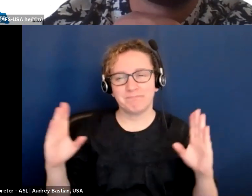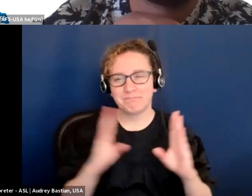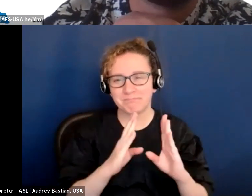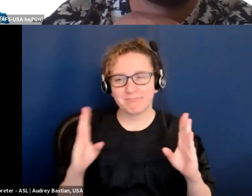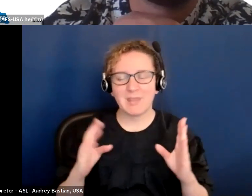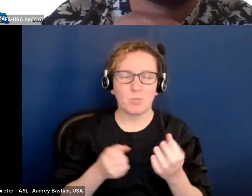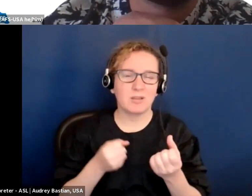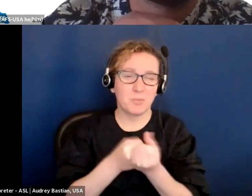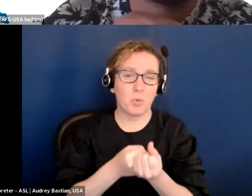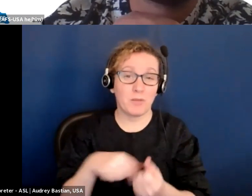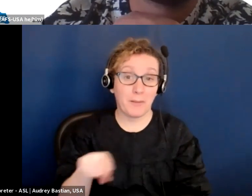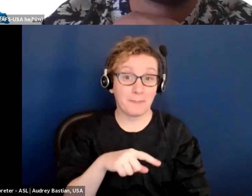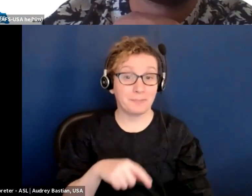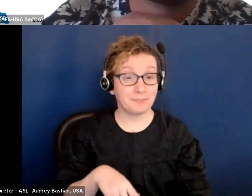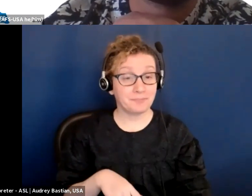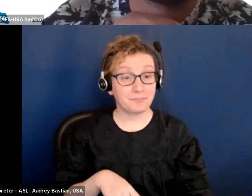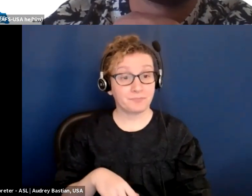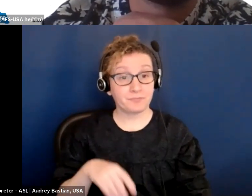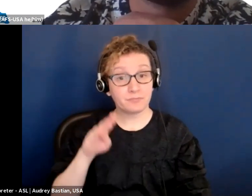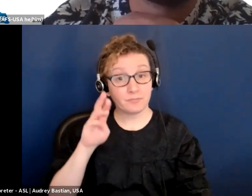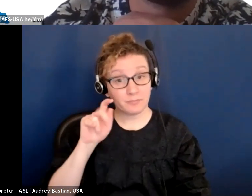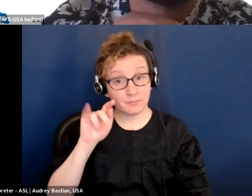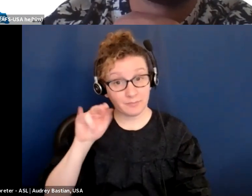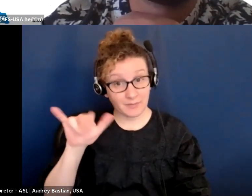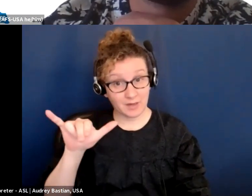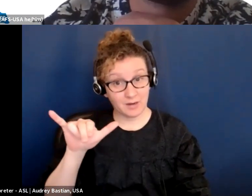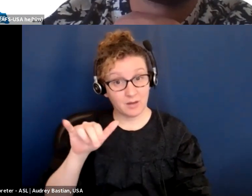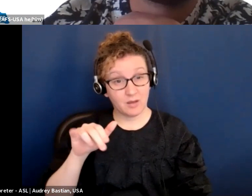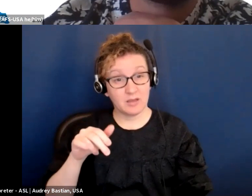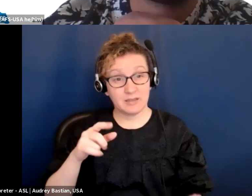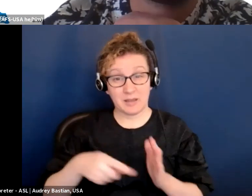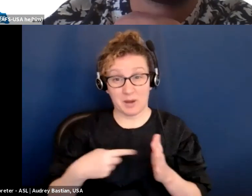Brittany, how can a student sometimes I think with young people, we worry about how are we going to connect